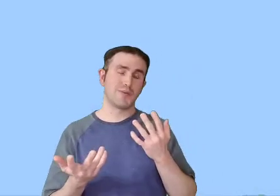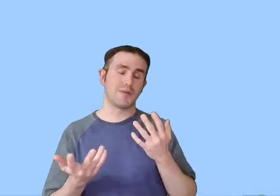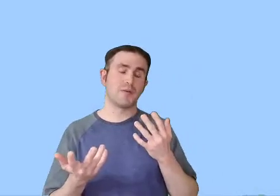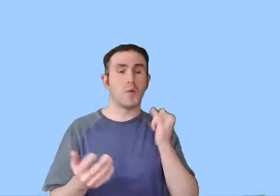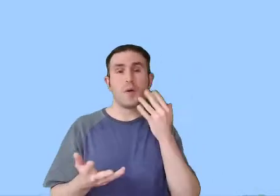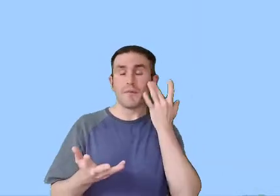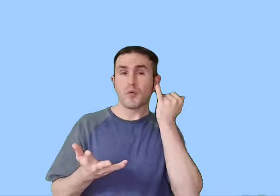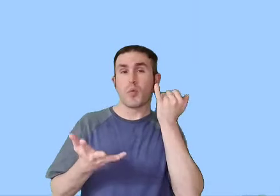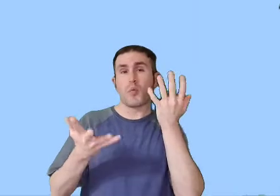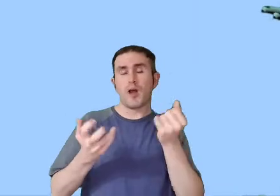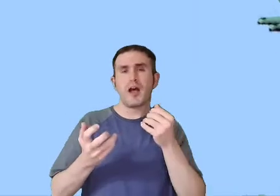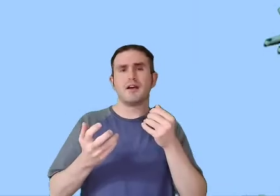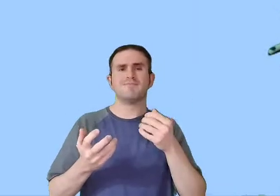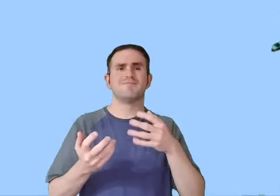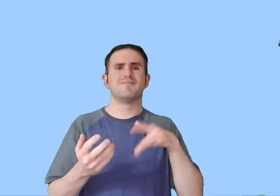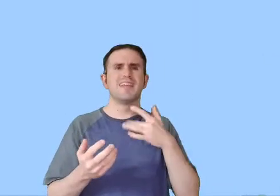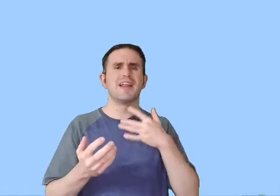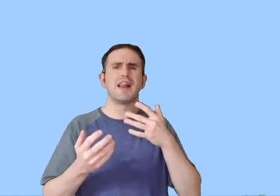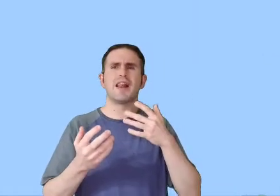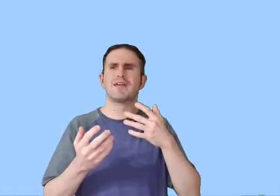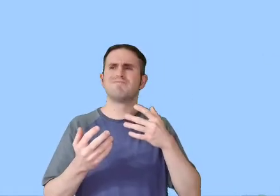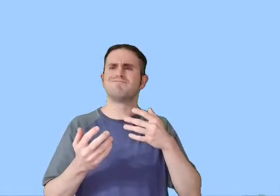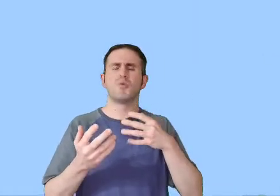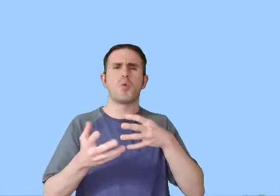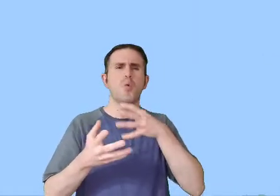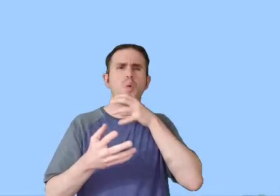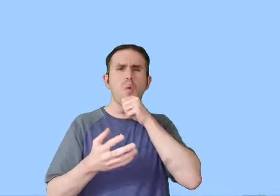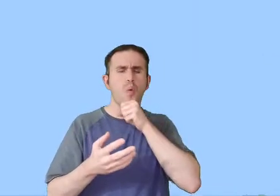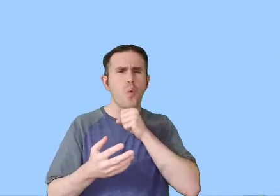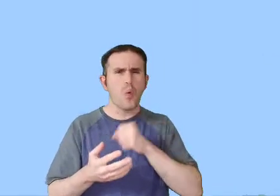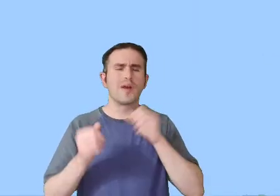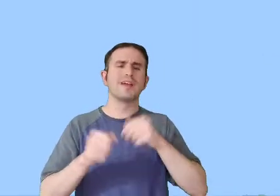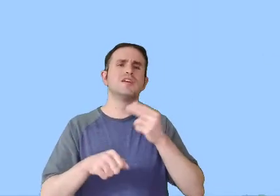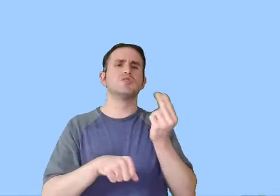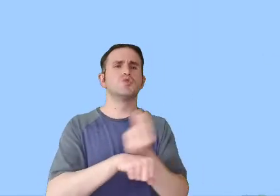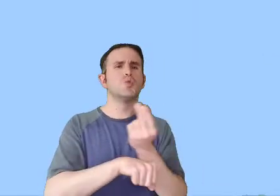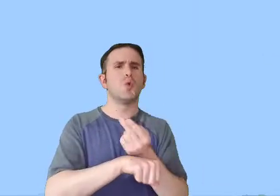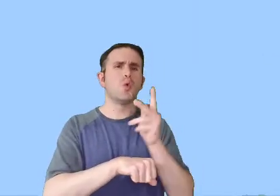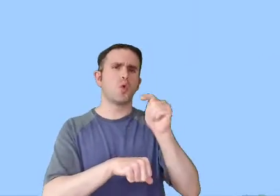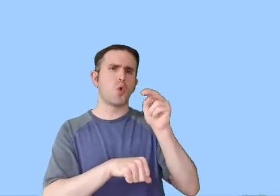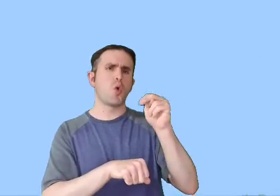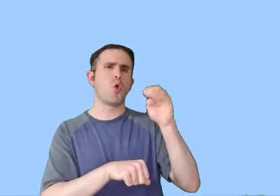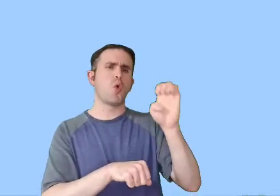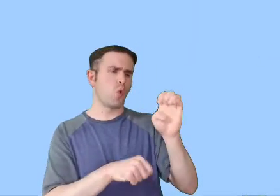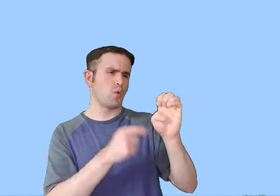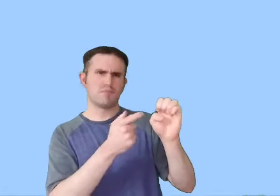you want something a bit more washed out, you can do different tones of them. Tone, referring